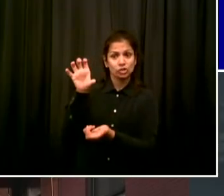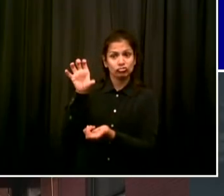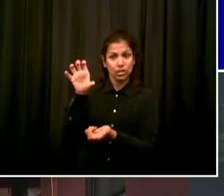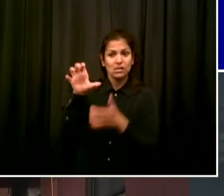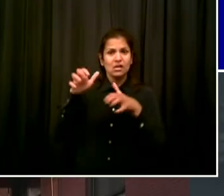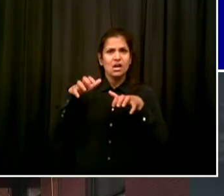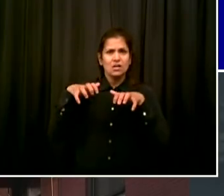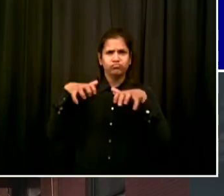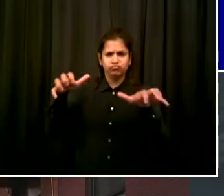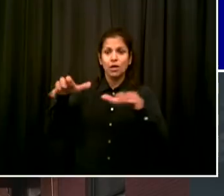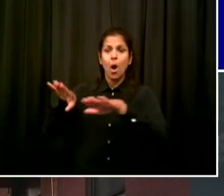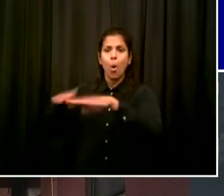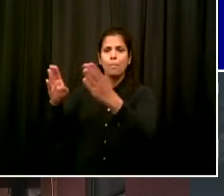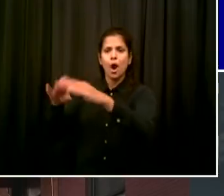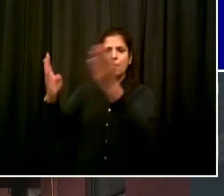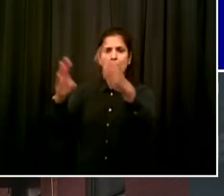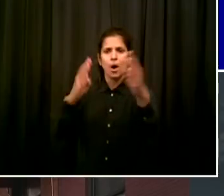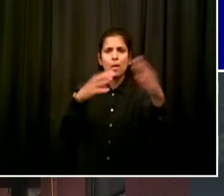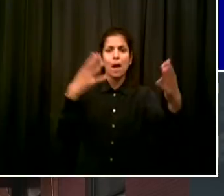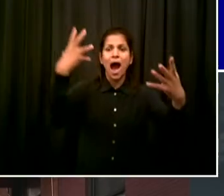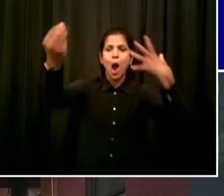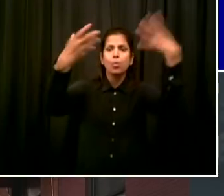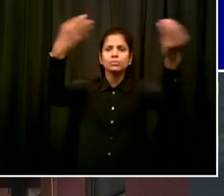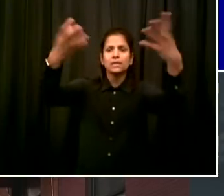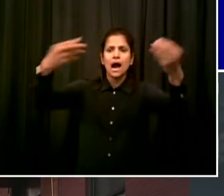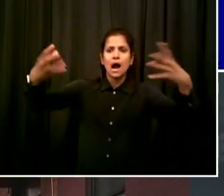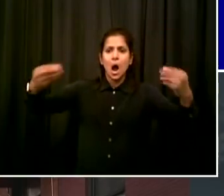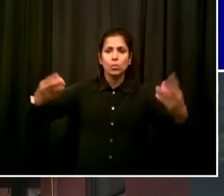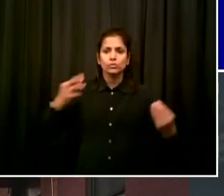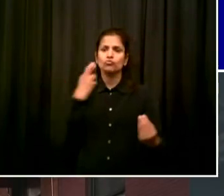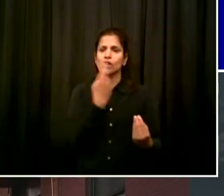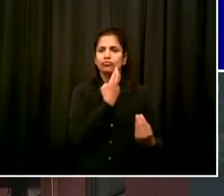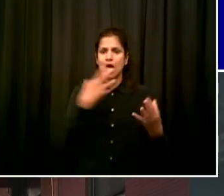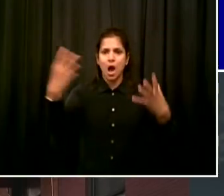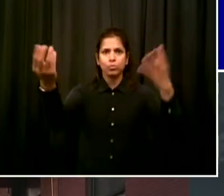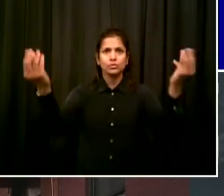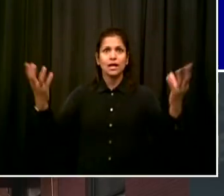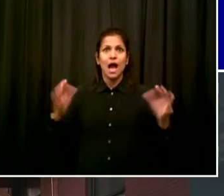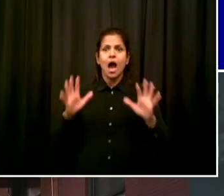OPEN RESATURNATS PROGRAM . NOW 8600 RESTAURANTS PARTICITPAING . AMINES A LOT